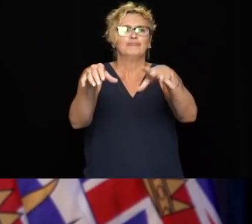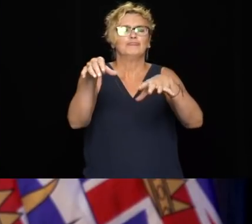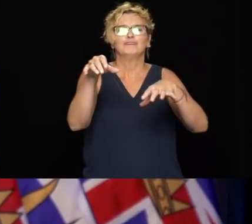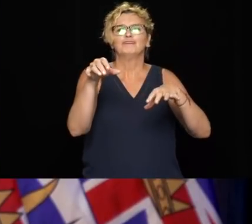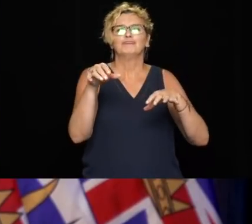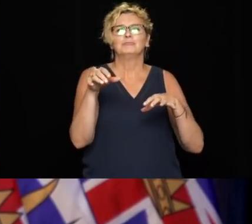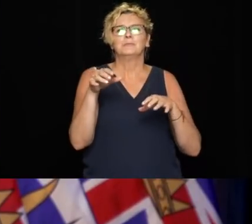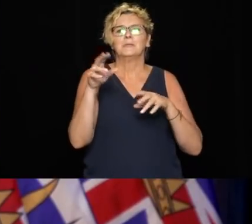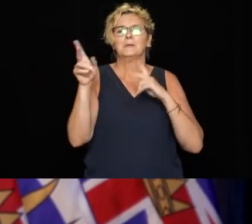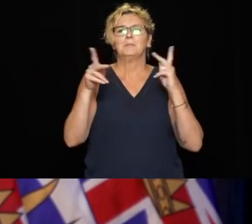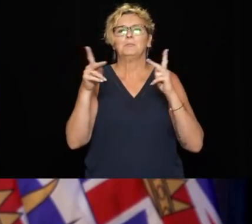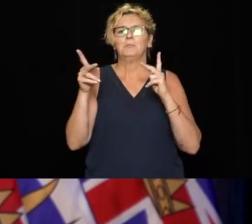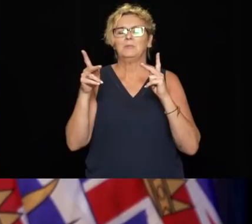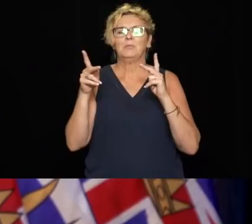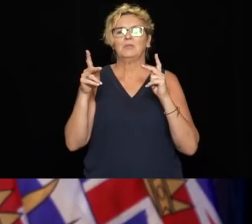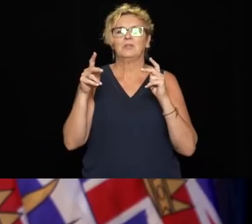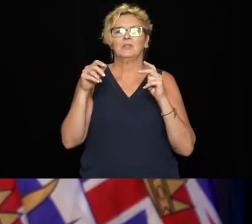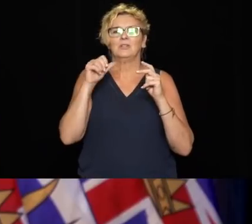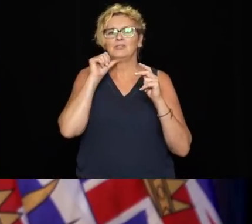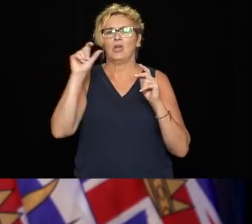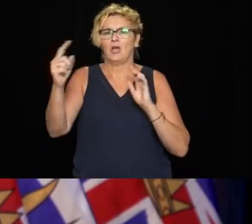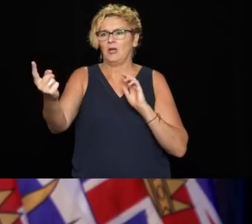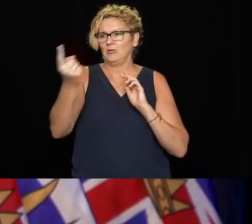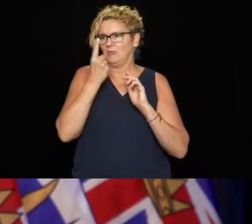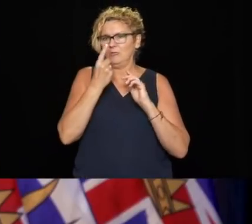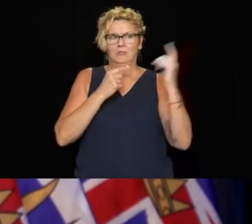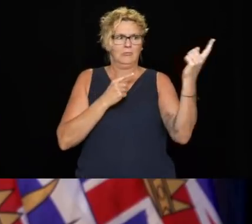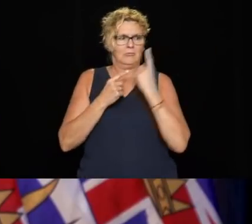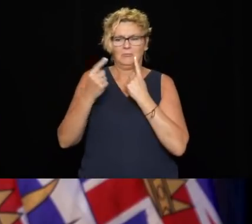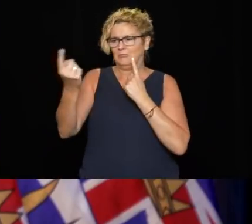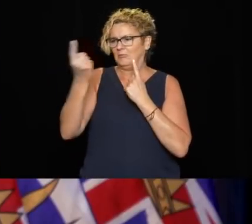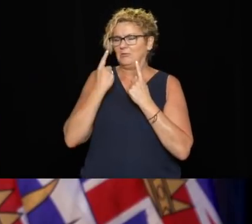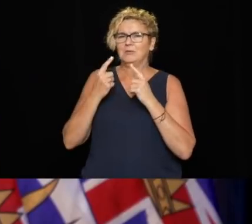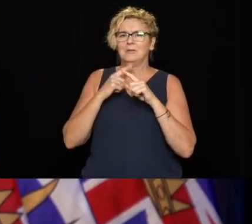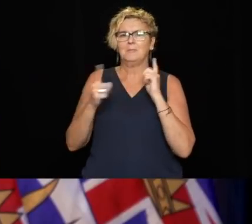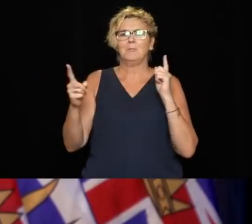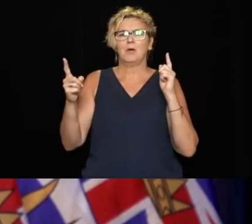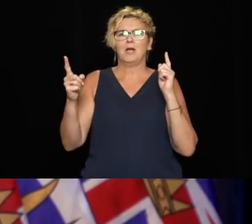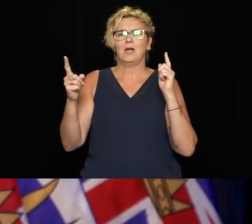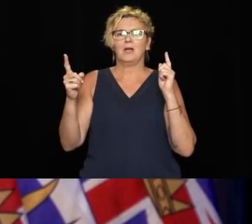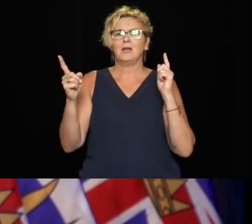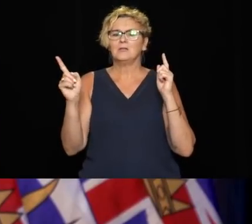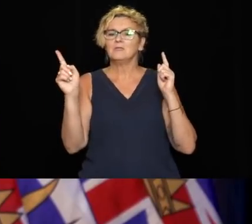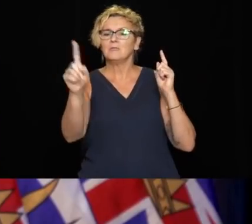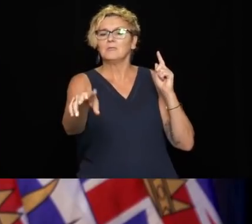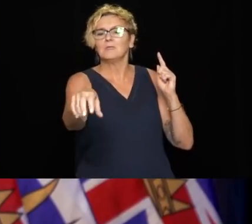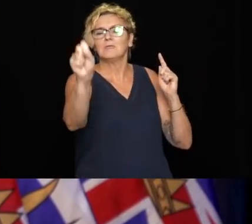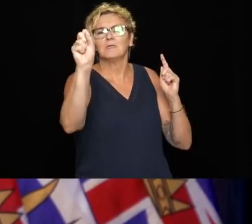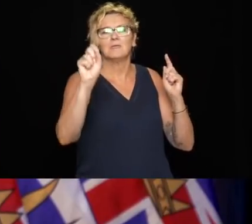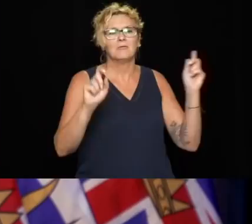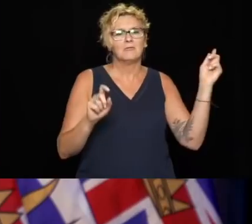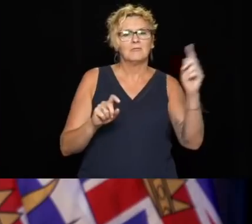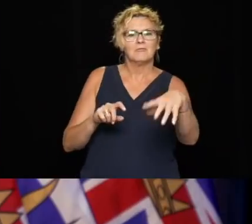the neighbourhood doing things at the end of the driveway were having prepackaged treats for kids so that they are not rummaging around in